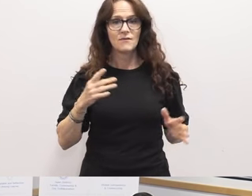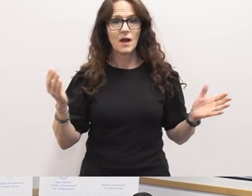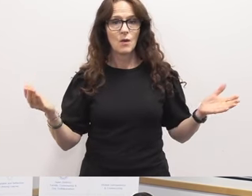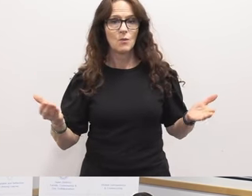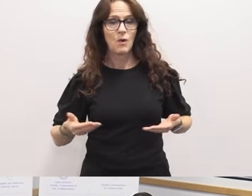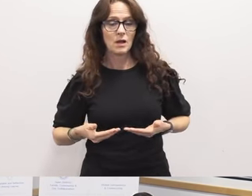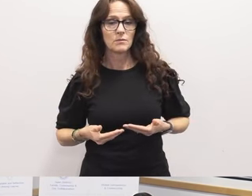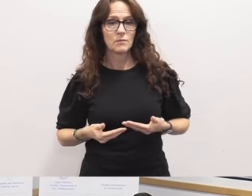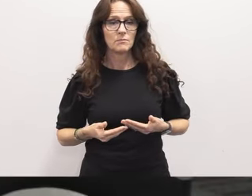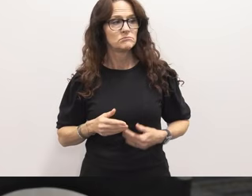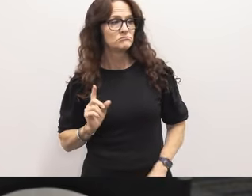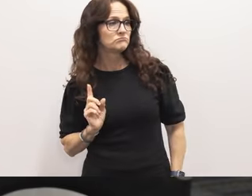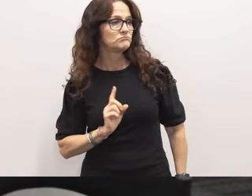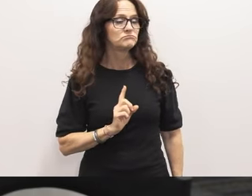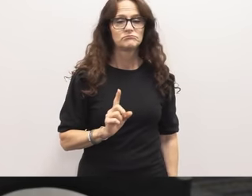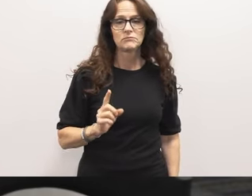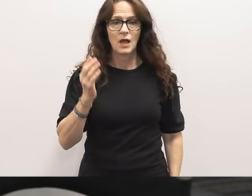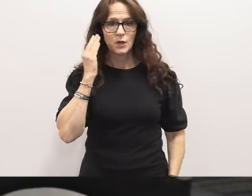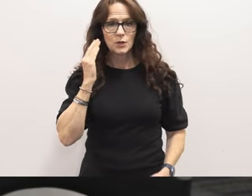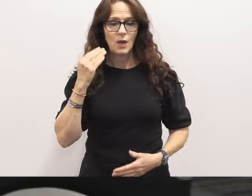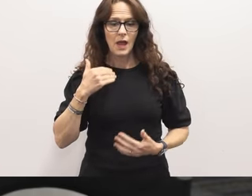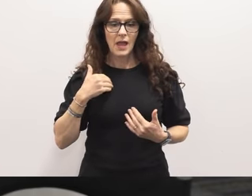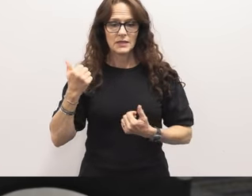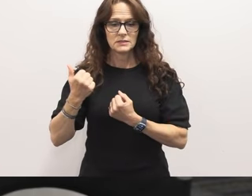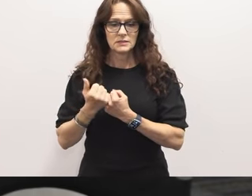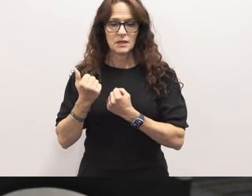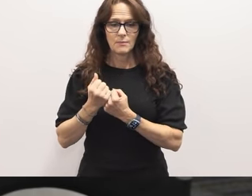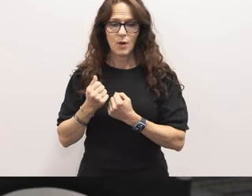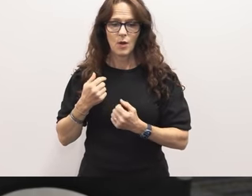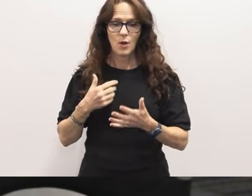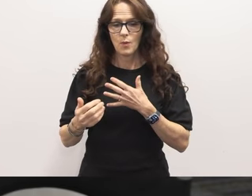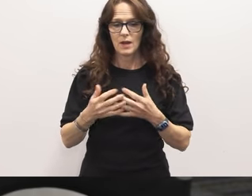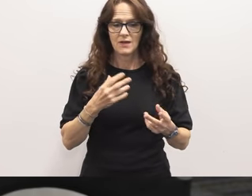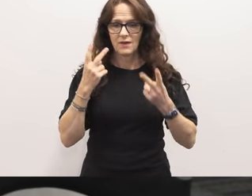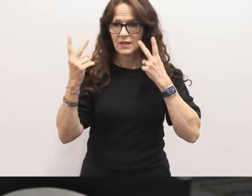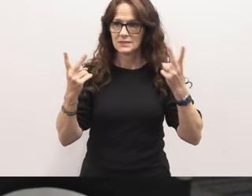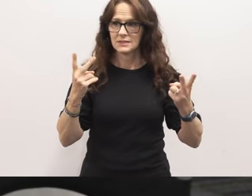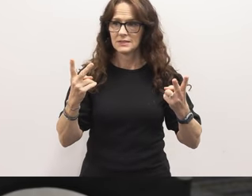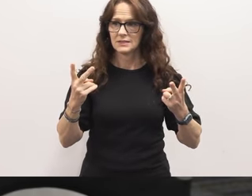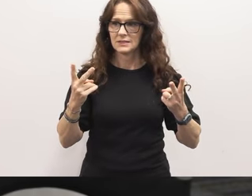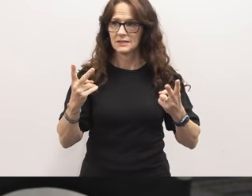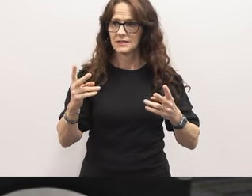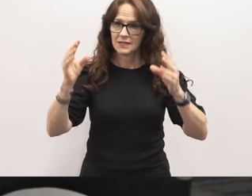walking around, 'cause I knew I had support. And whenever I see one of my fellow teachers and staff,